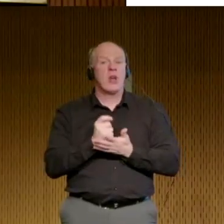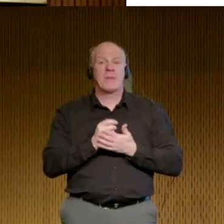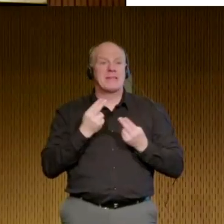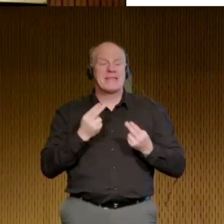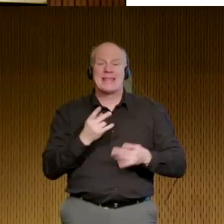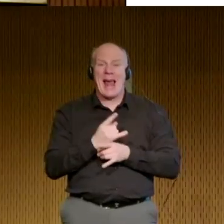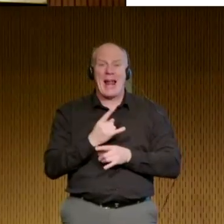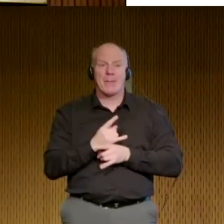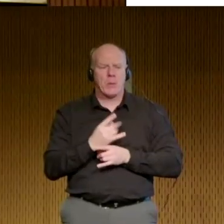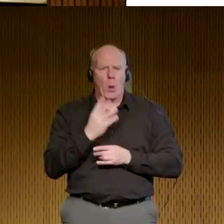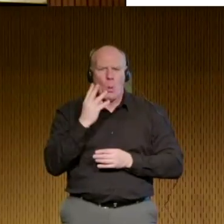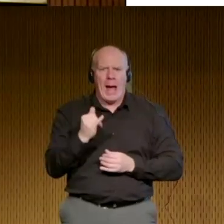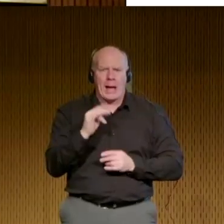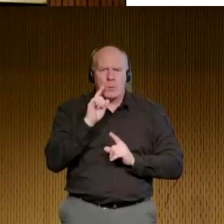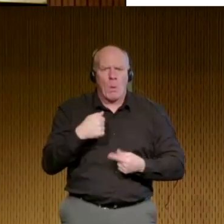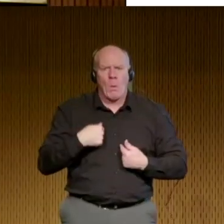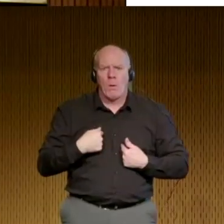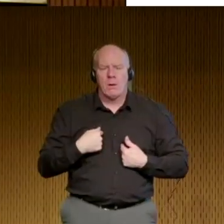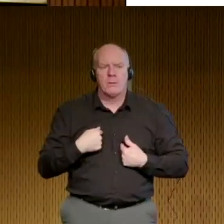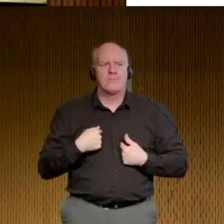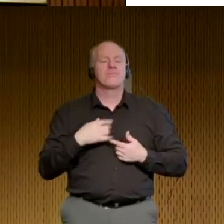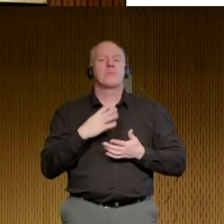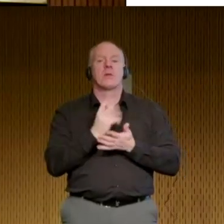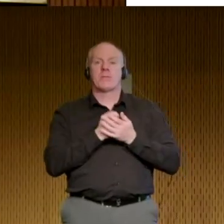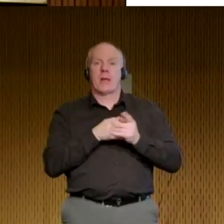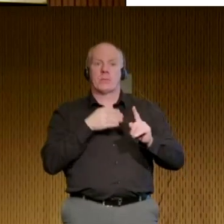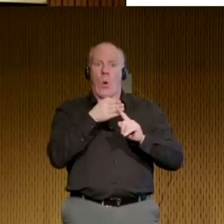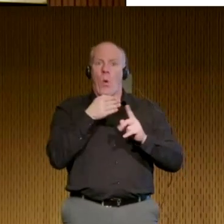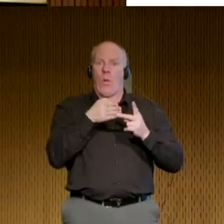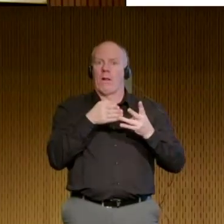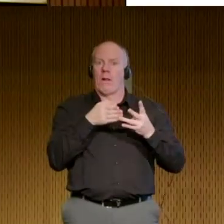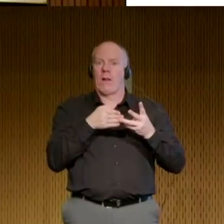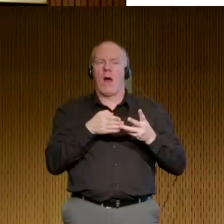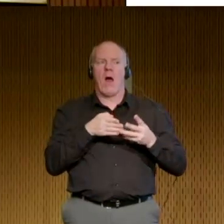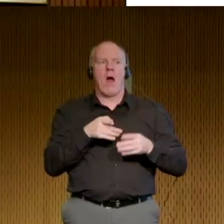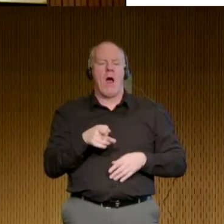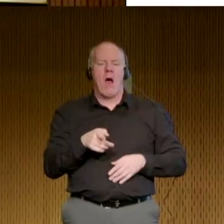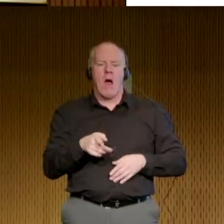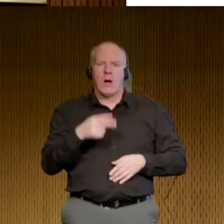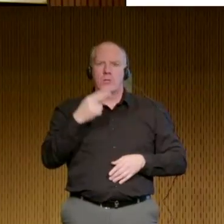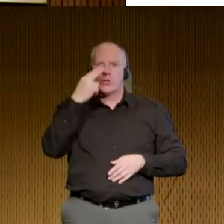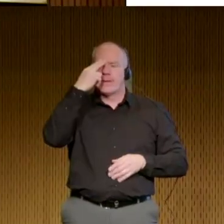not quite sure why so we find that doing this goal setting really really helps a learner to